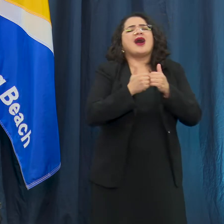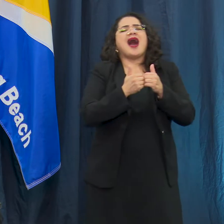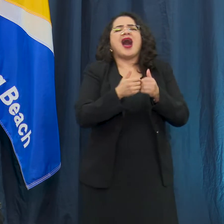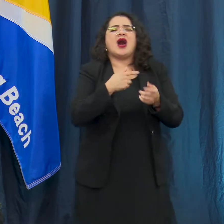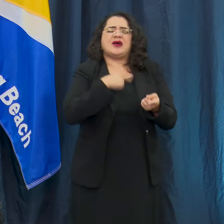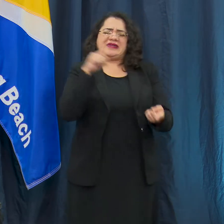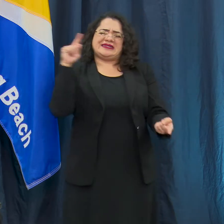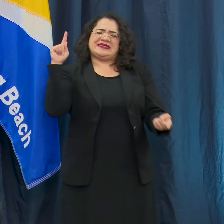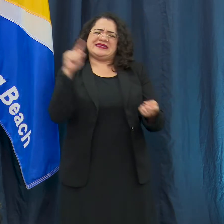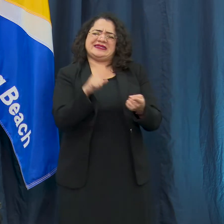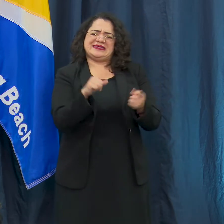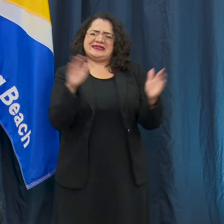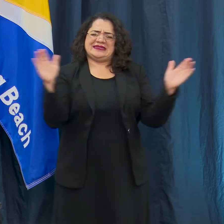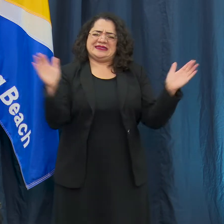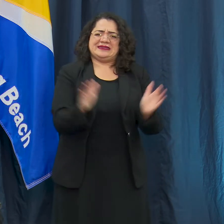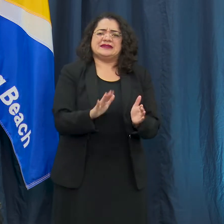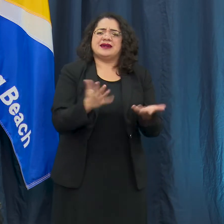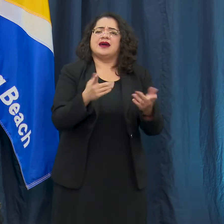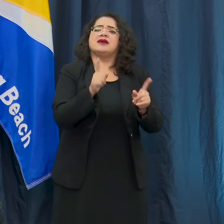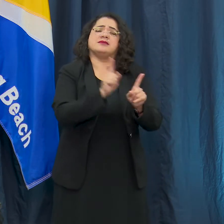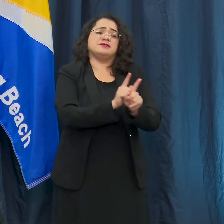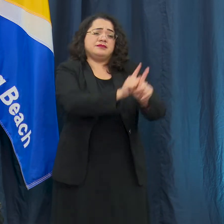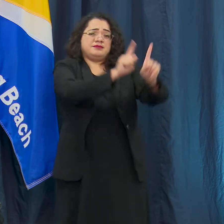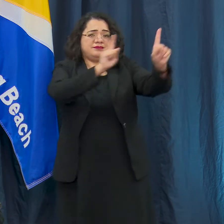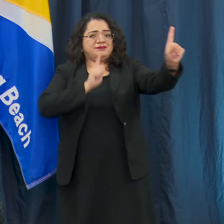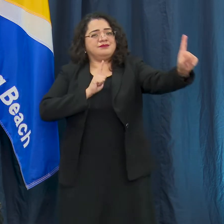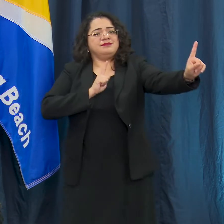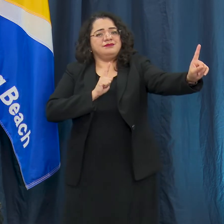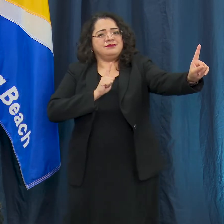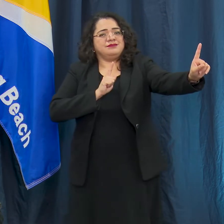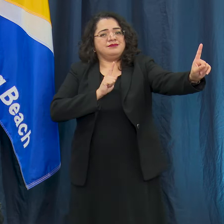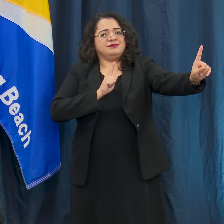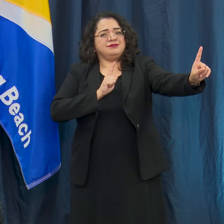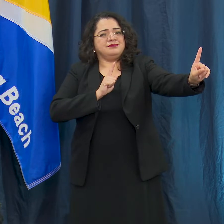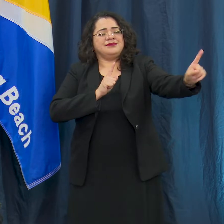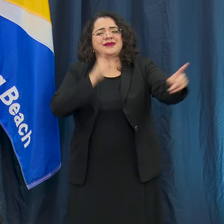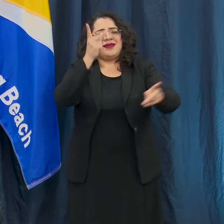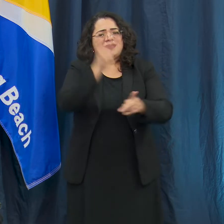physical distancing just because you're on the beach trail doesn't mean you